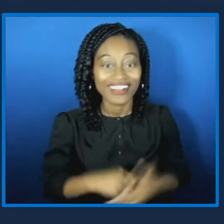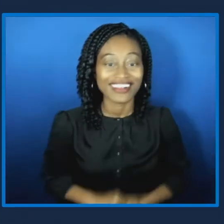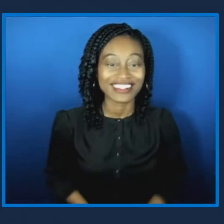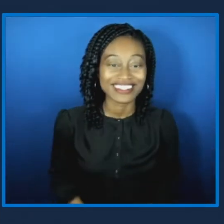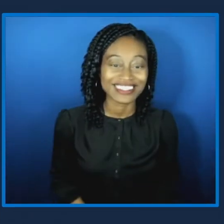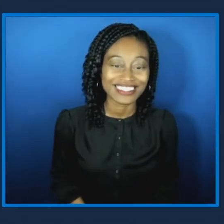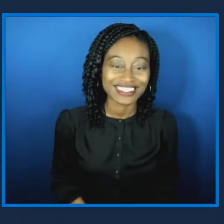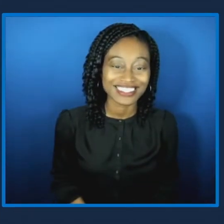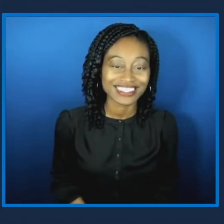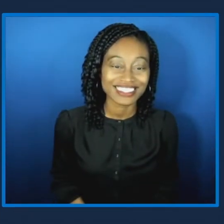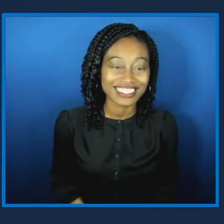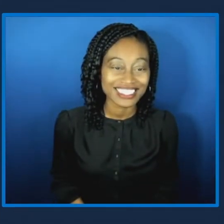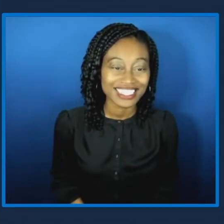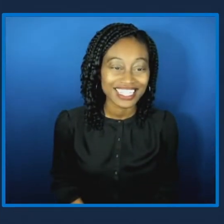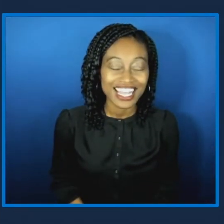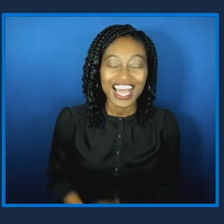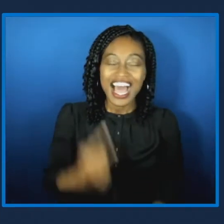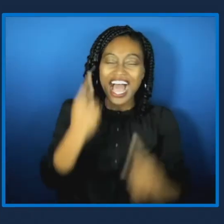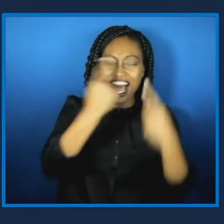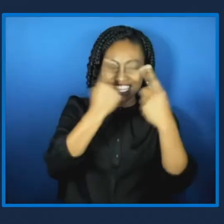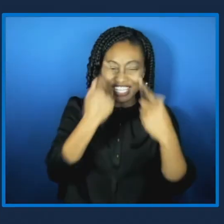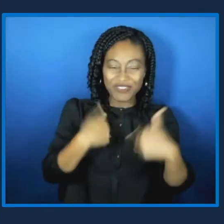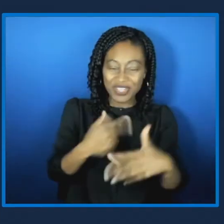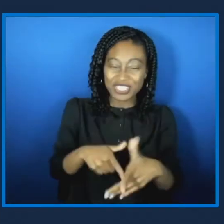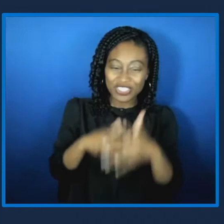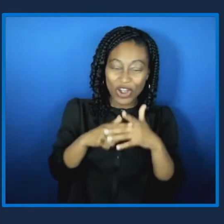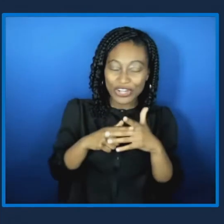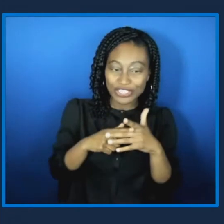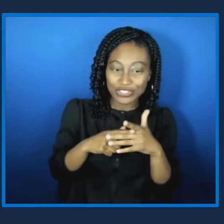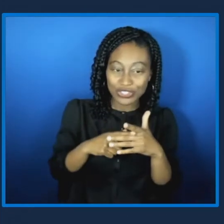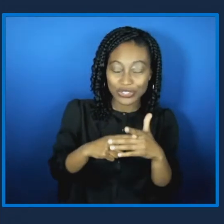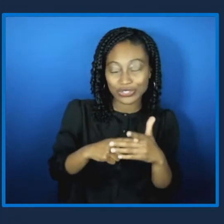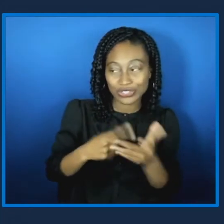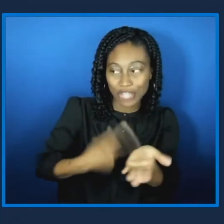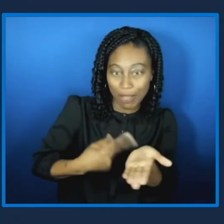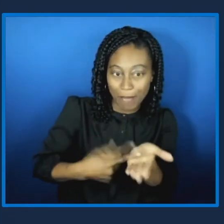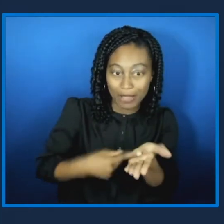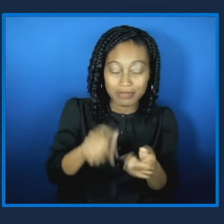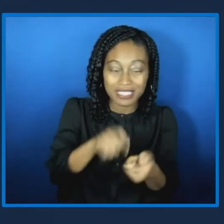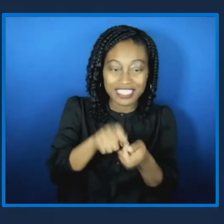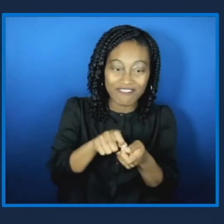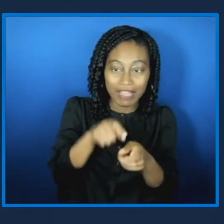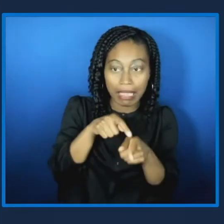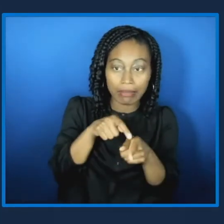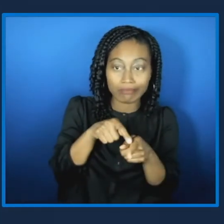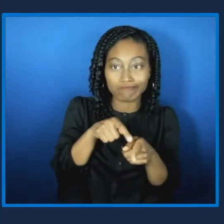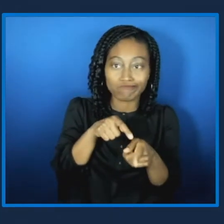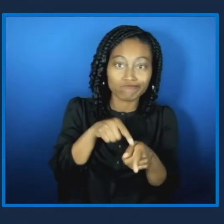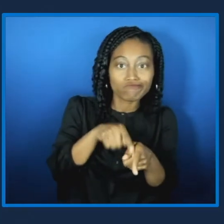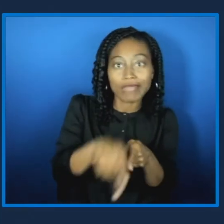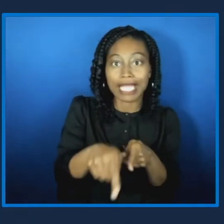I think we started to talk about specific industry conversations, right? So, we had a session with some business leaders